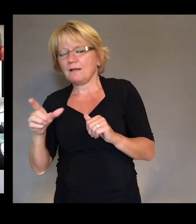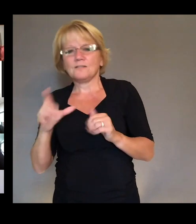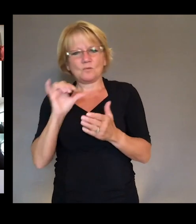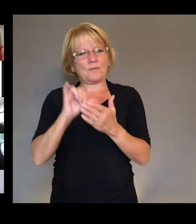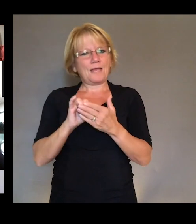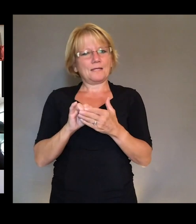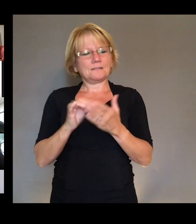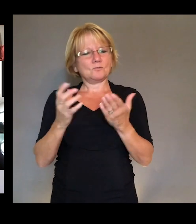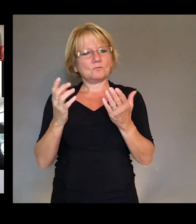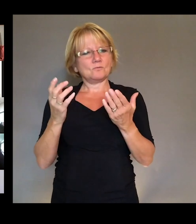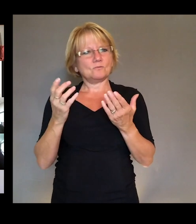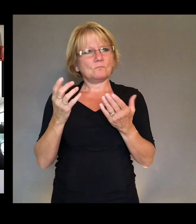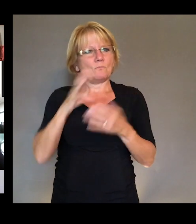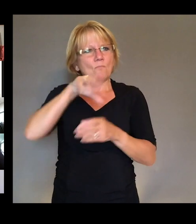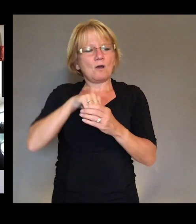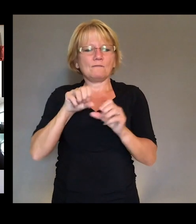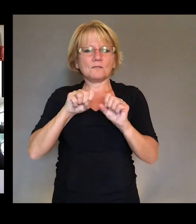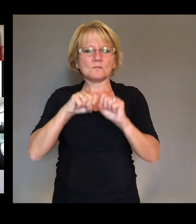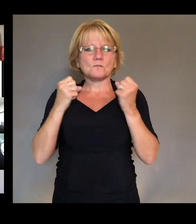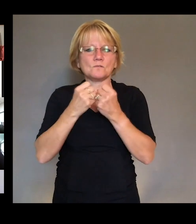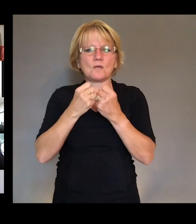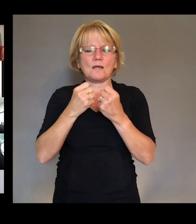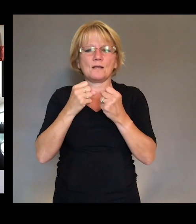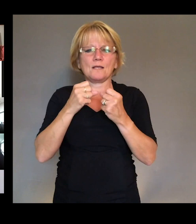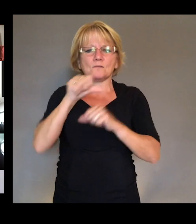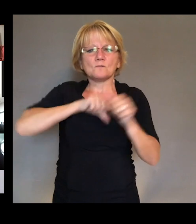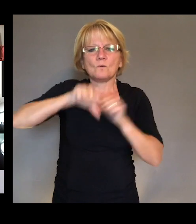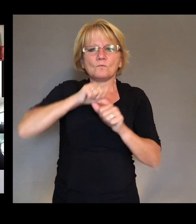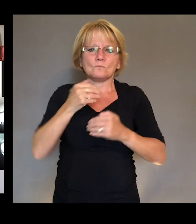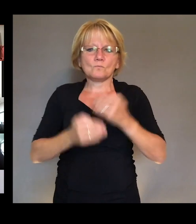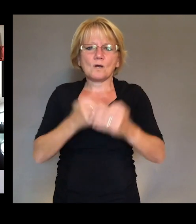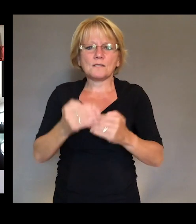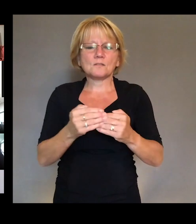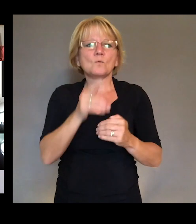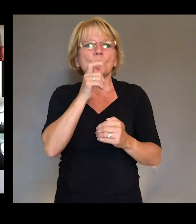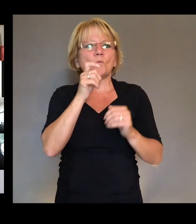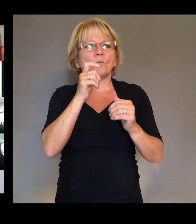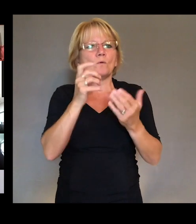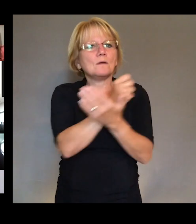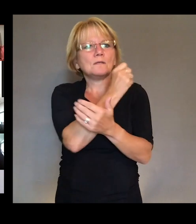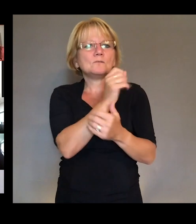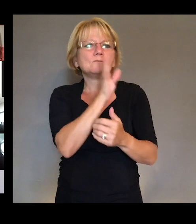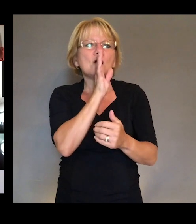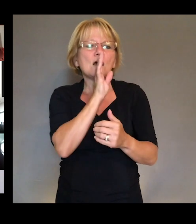this is something that's kind of baked into the cake, right? The socialization process that we have about who gets to talk and who gets to talk first